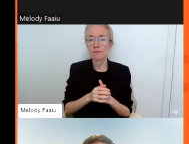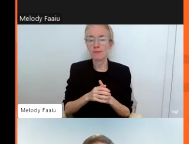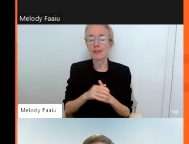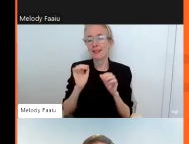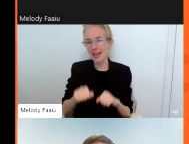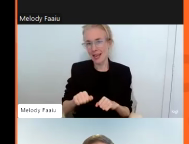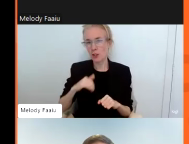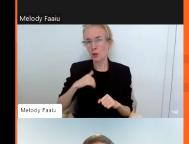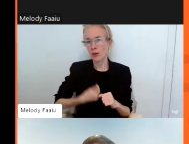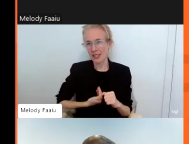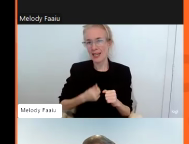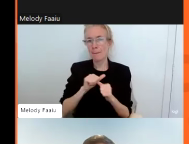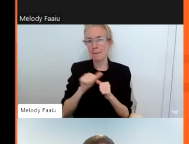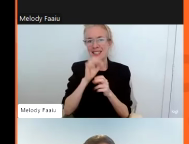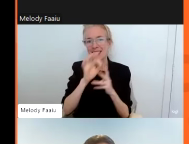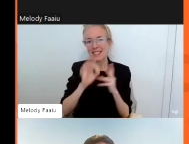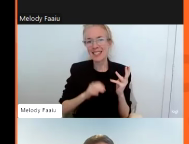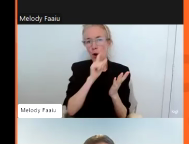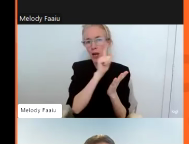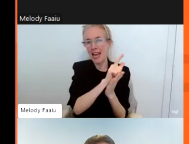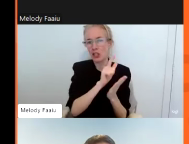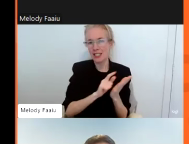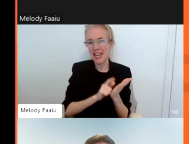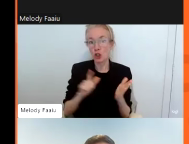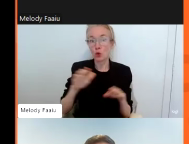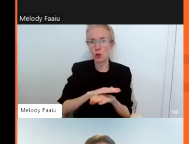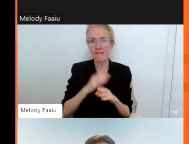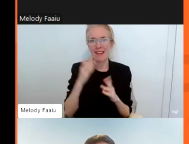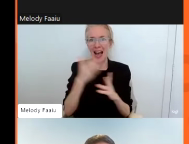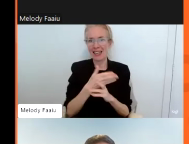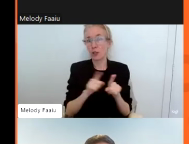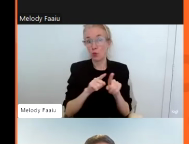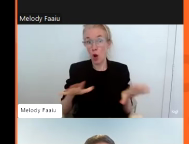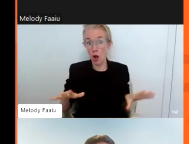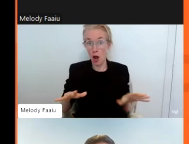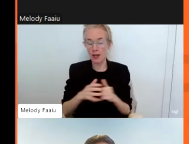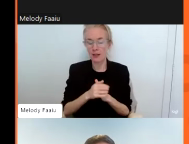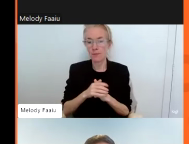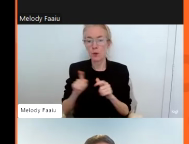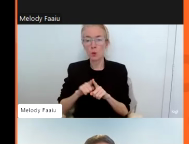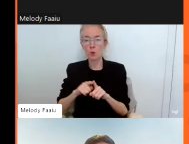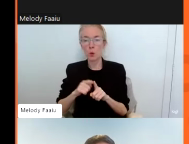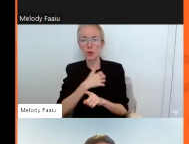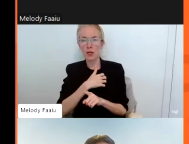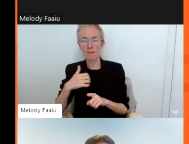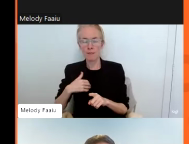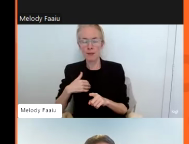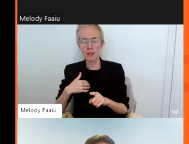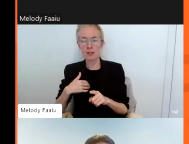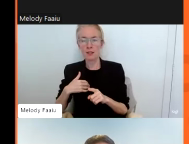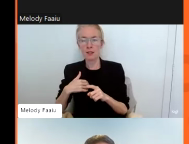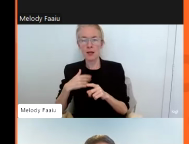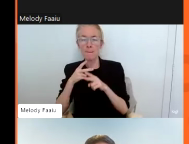legislation, and in terms of monitoring and enforcement, we suggest that